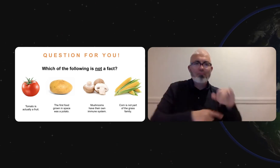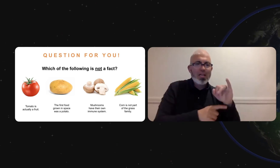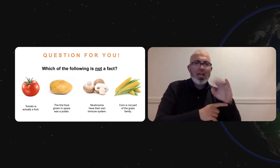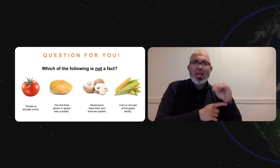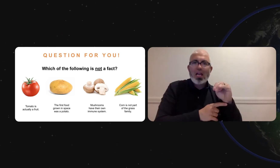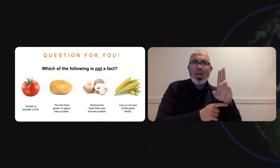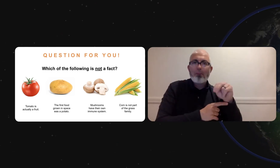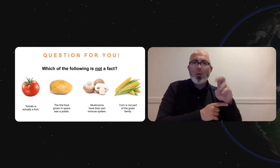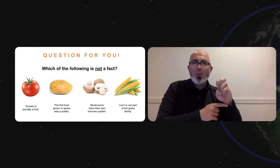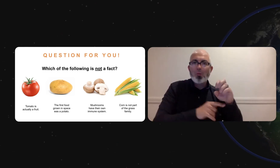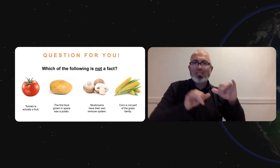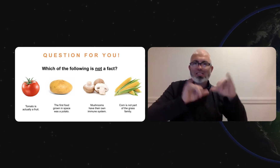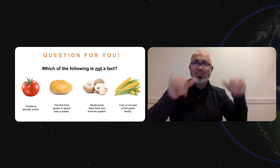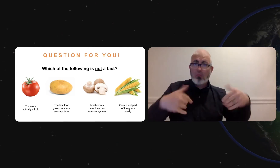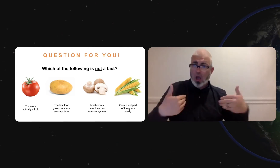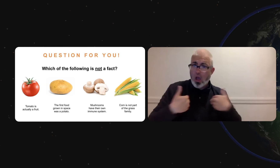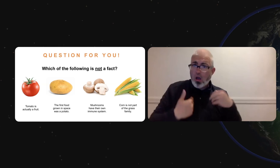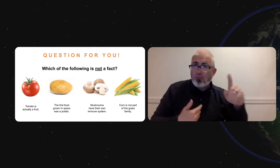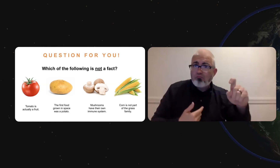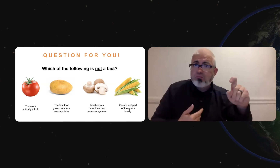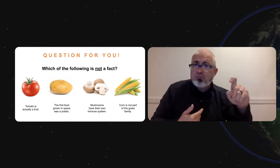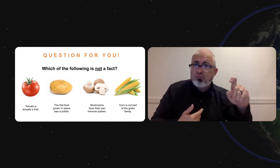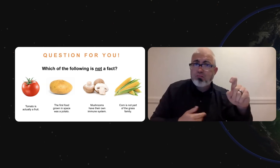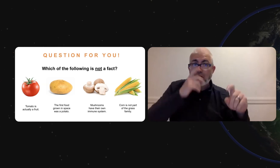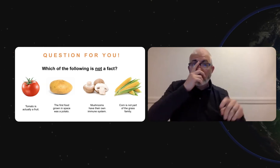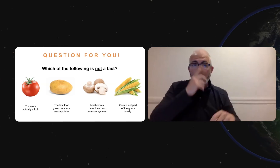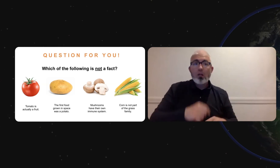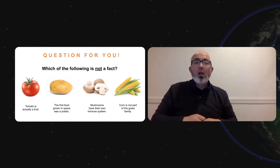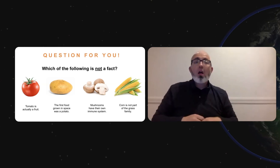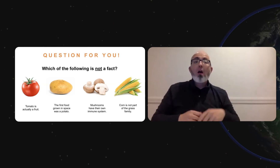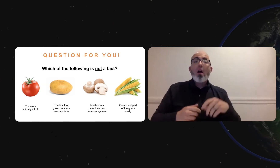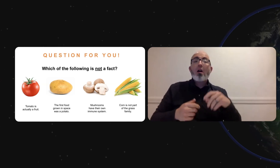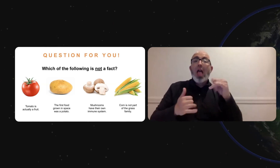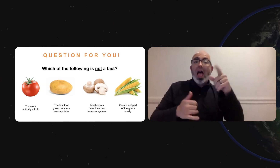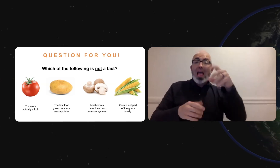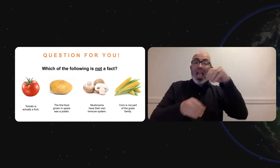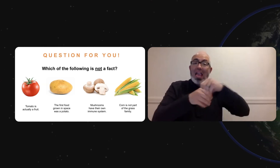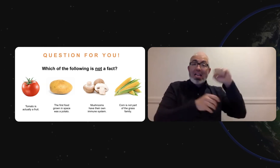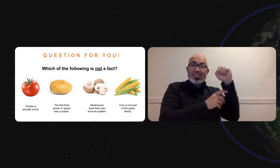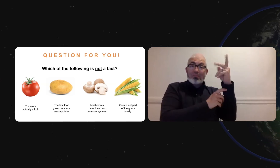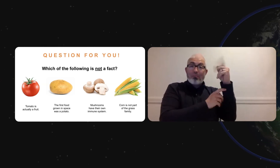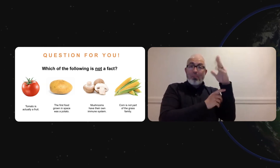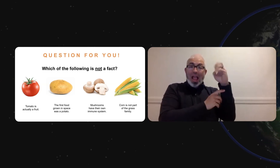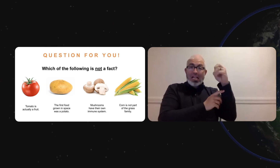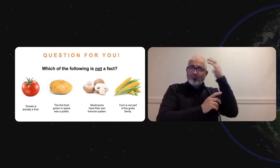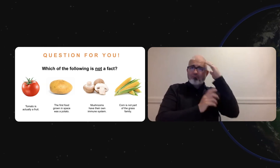I want to share another fun fact!